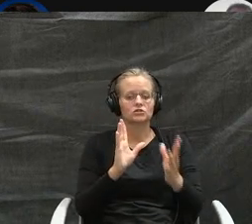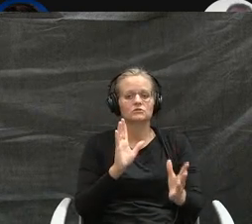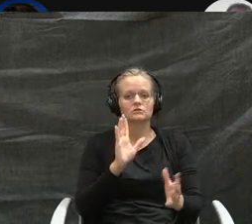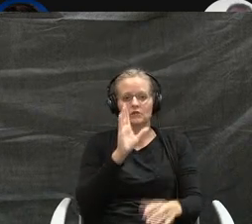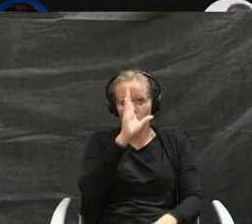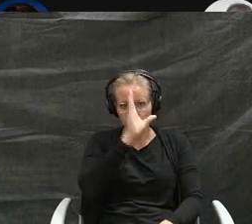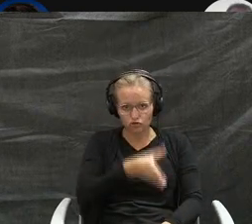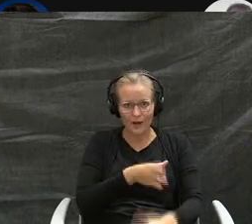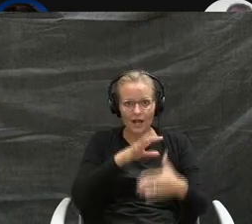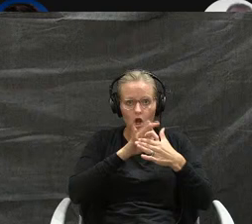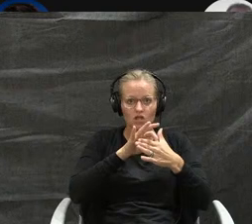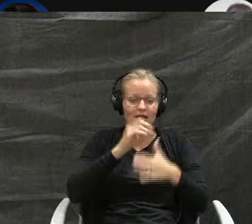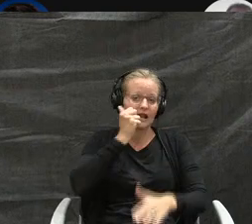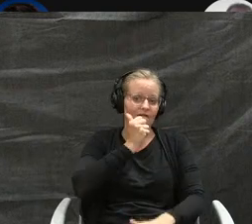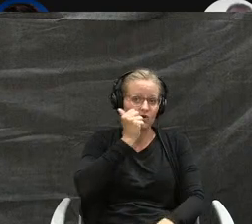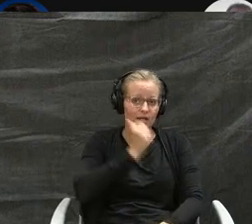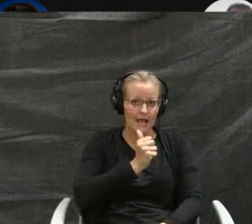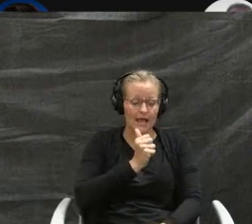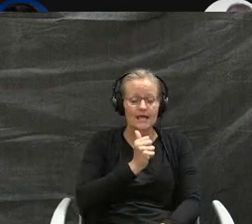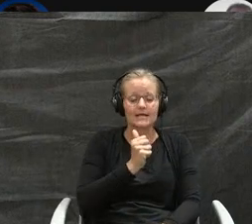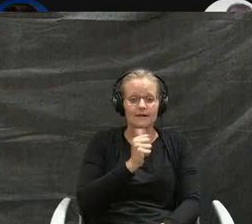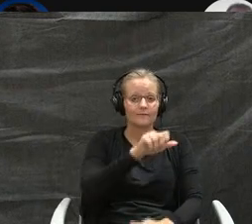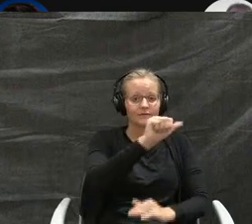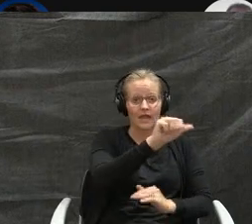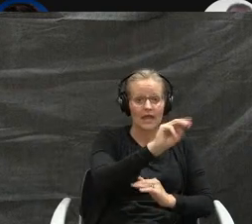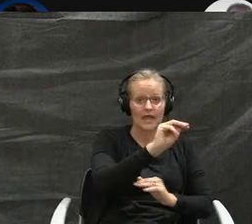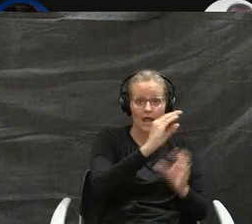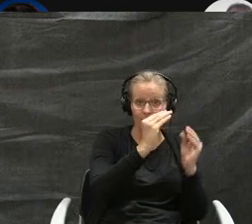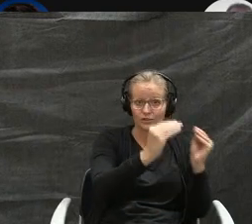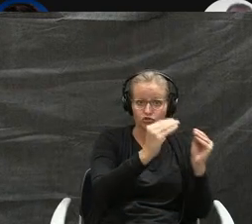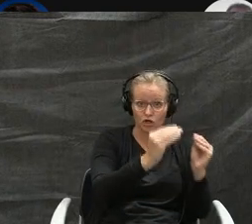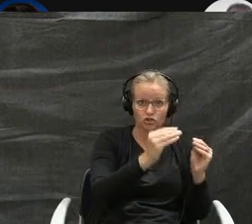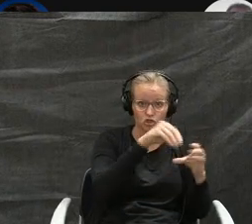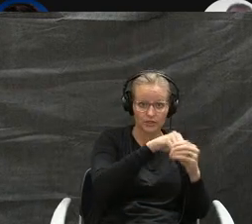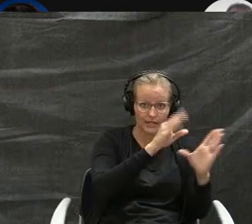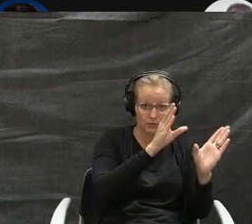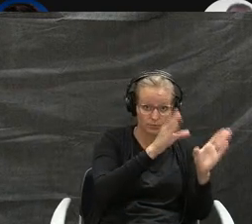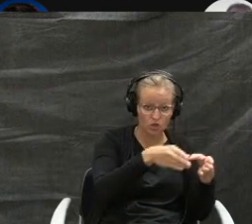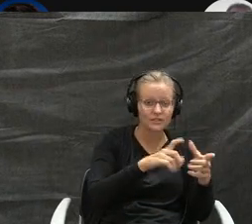So am again the instructional part. If there in that in the afternoon would be E learning